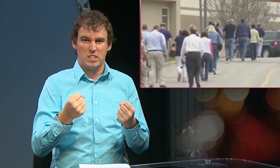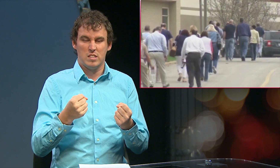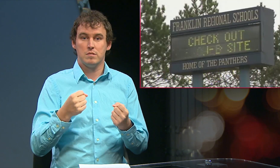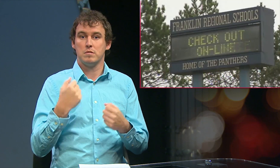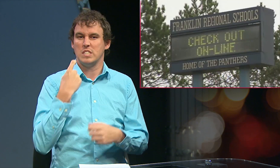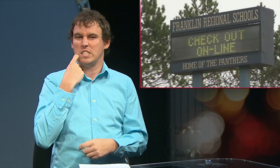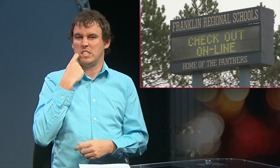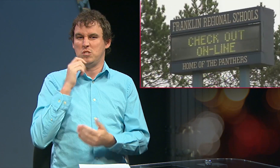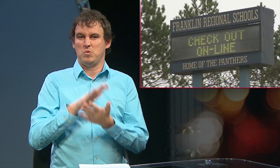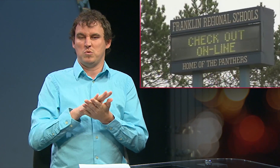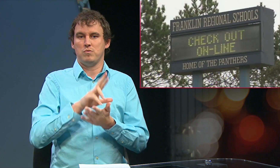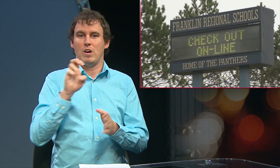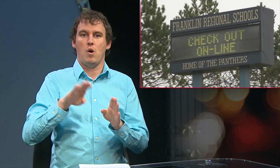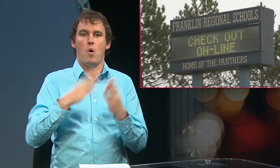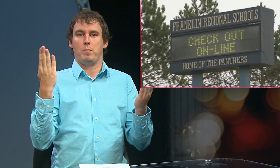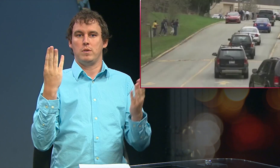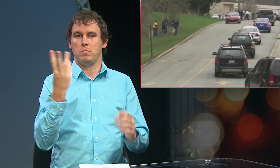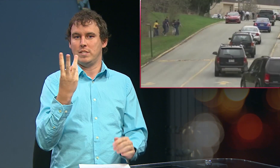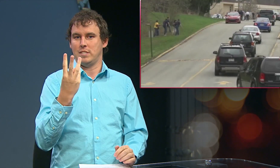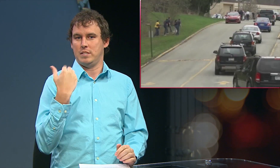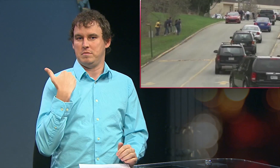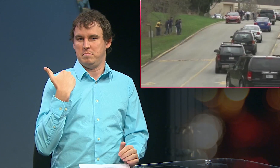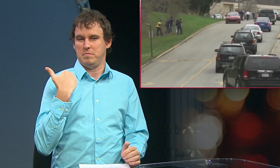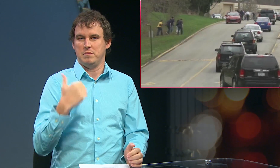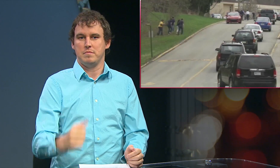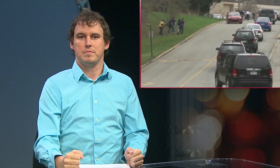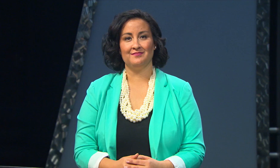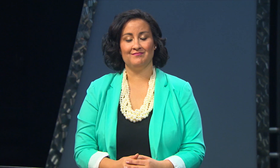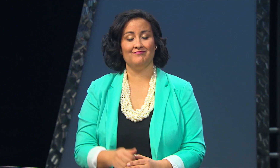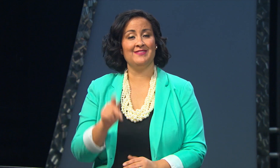TO STAFF AND STUDENTS ON WEDNESDAY.